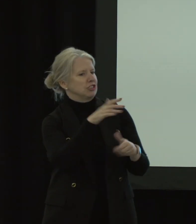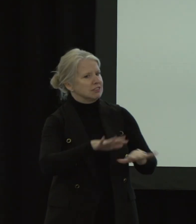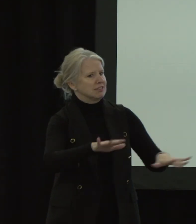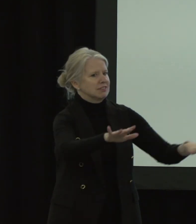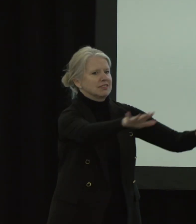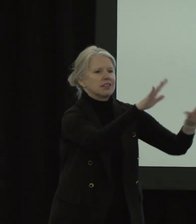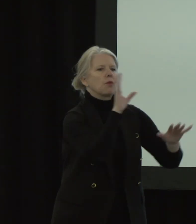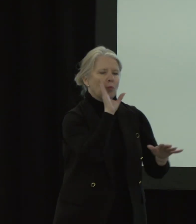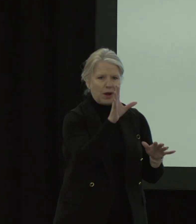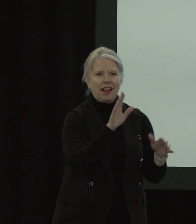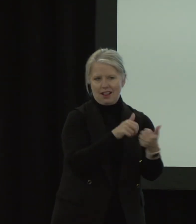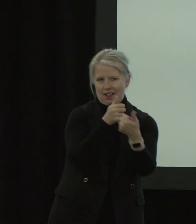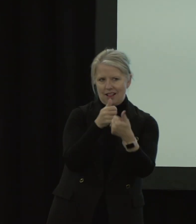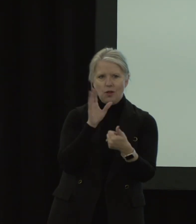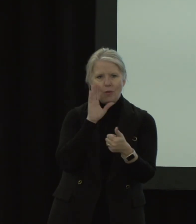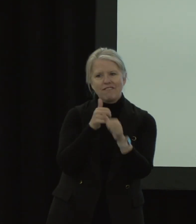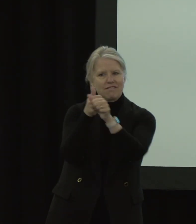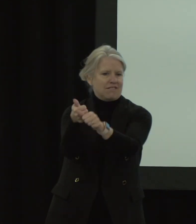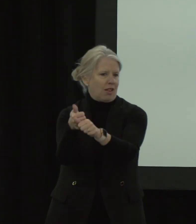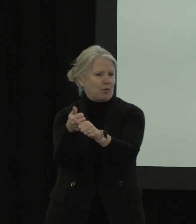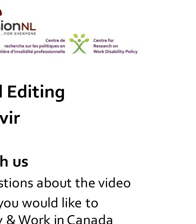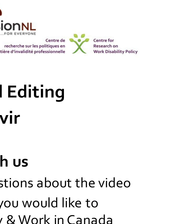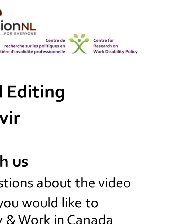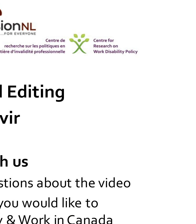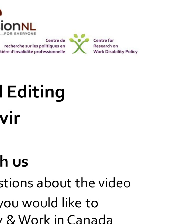happen, and I thank you for listening to me. Thank you!